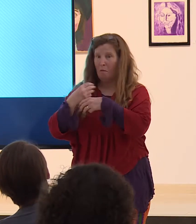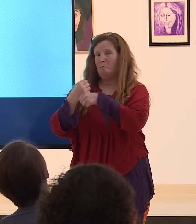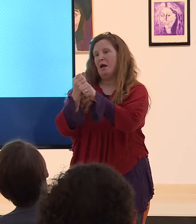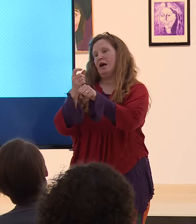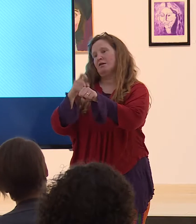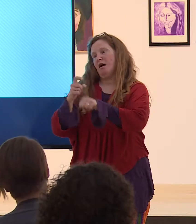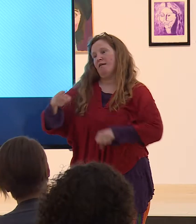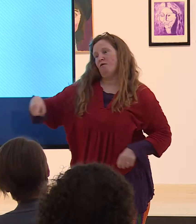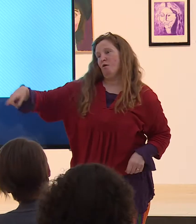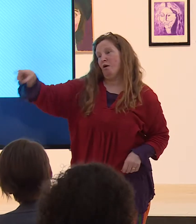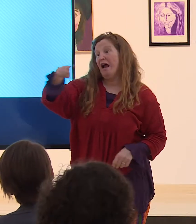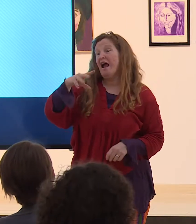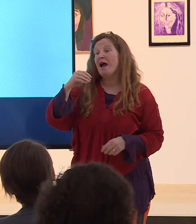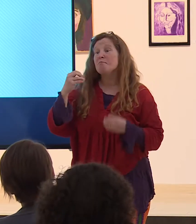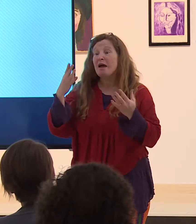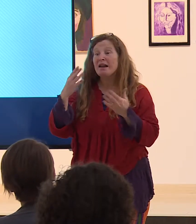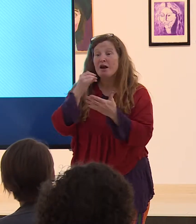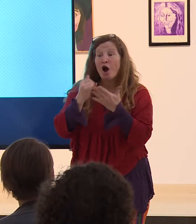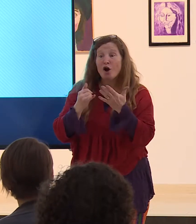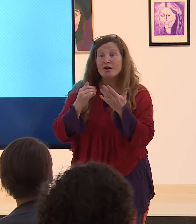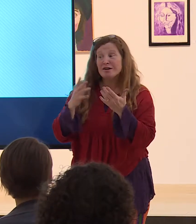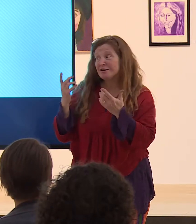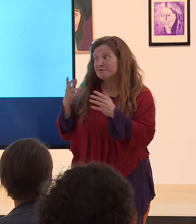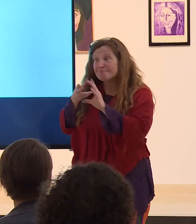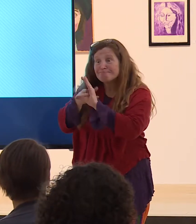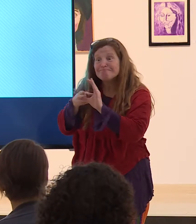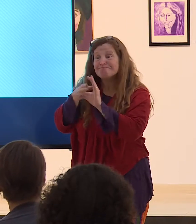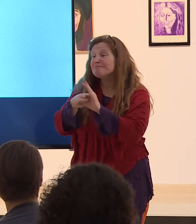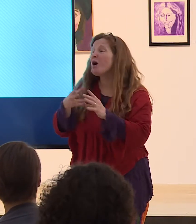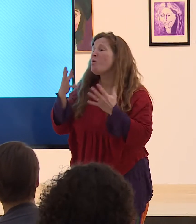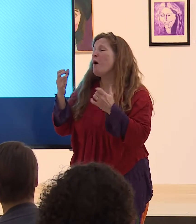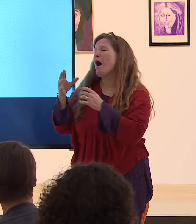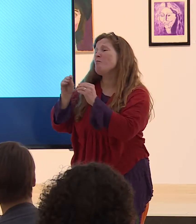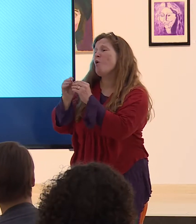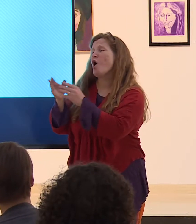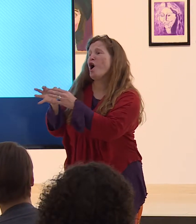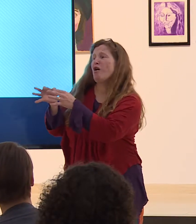traveling the country and the world. And the idea that she makes time